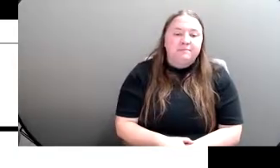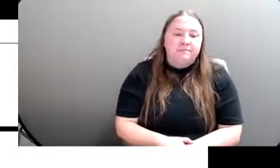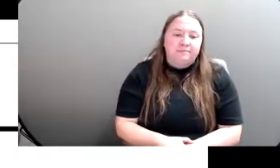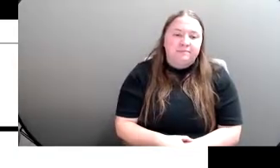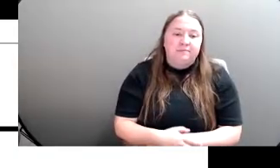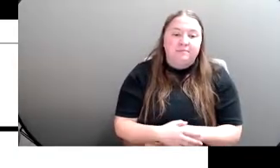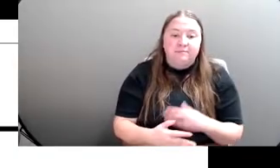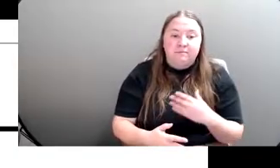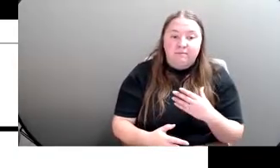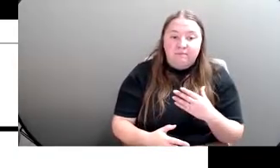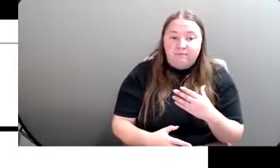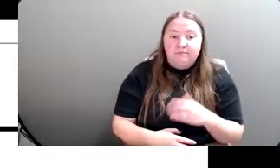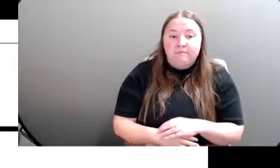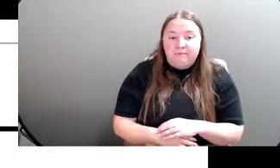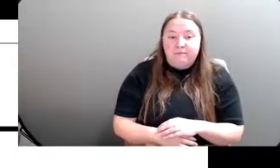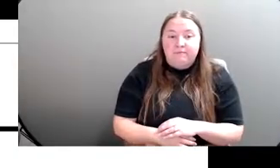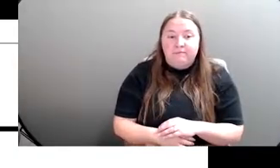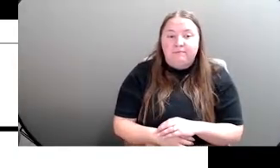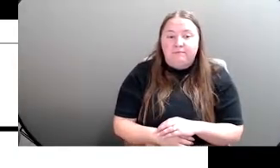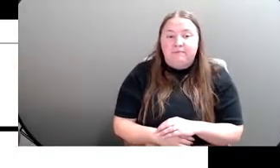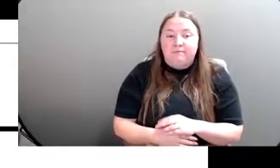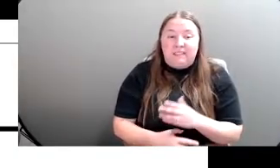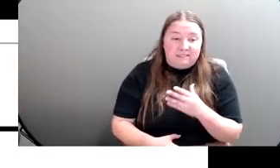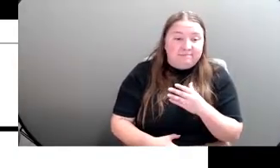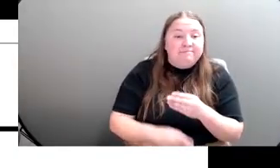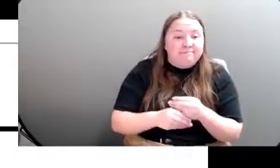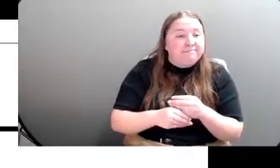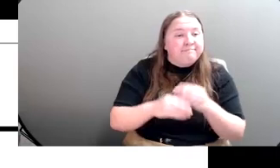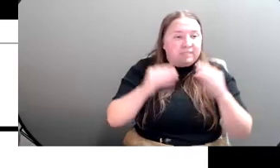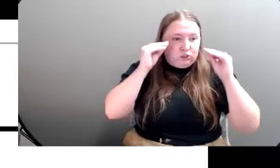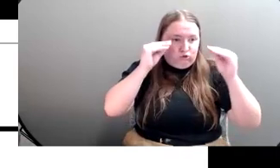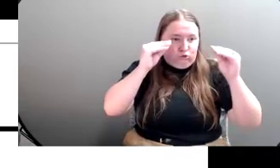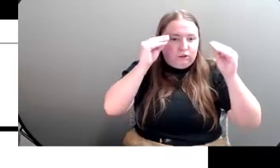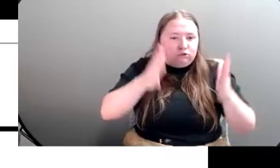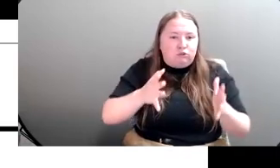the instructor is responsible for monitoring the student's